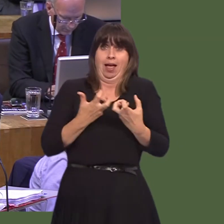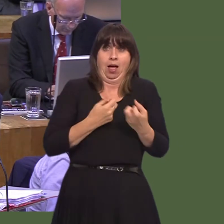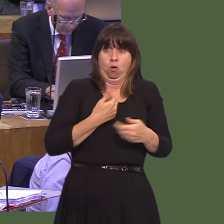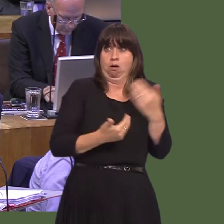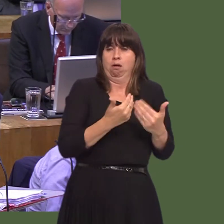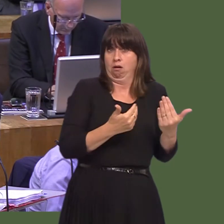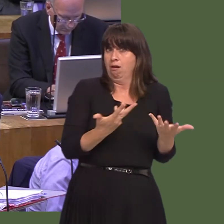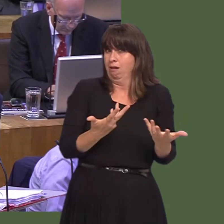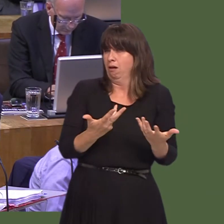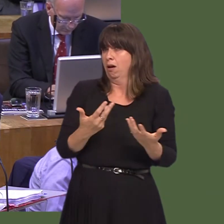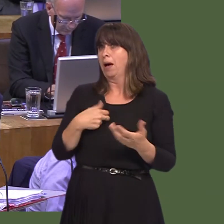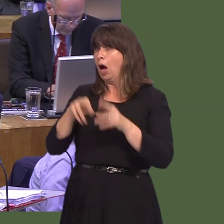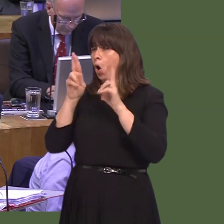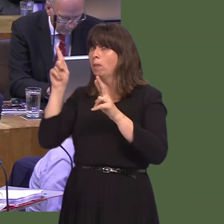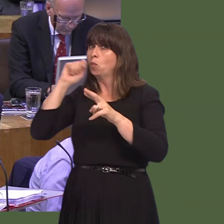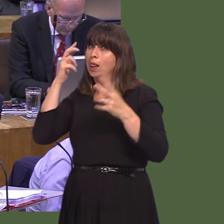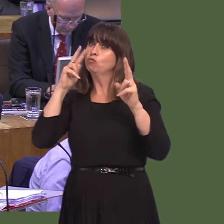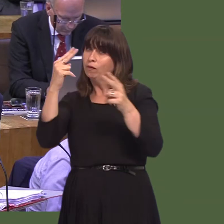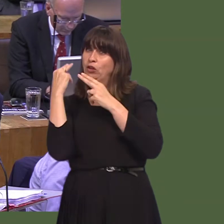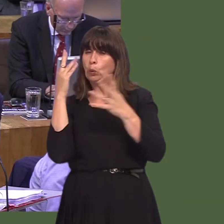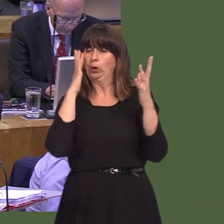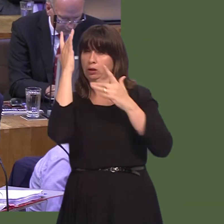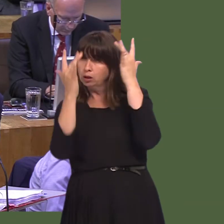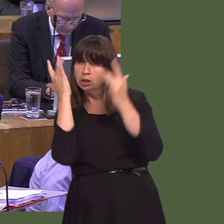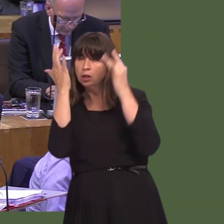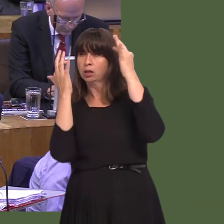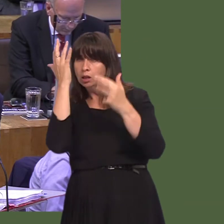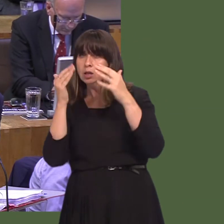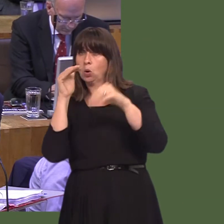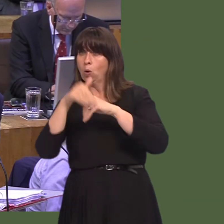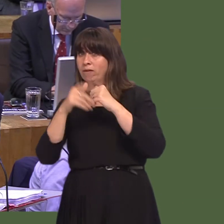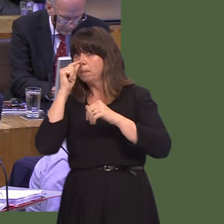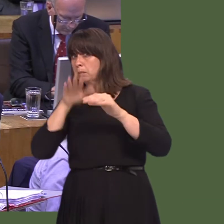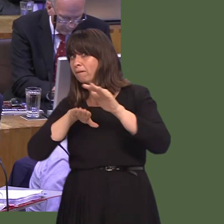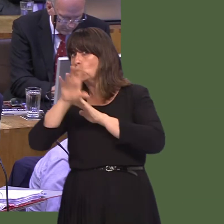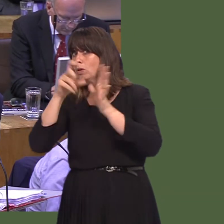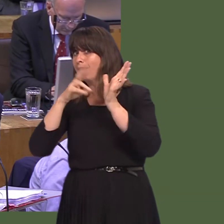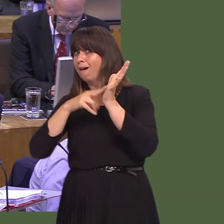But I do hope that there is a proper examination of the possibilities of cannabis oil and what